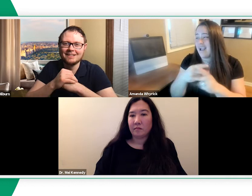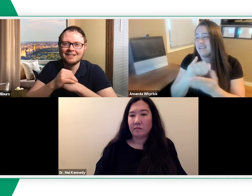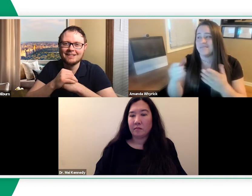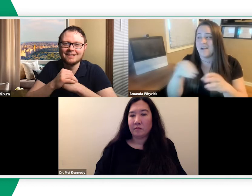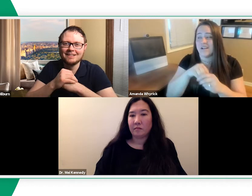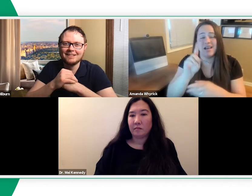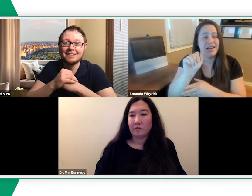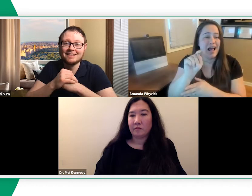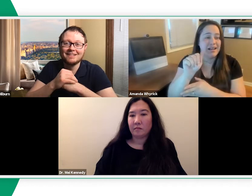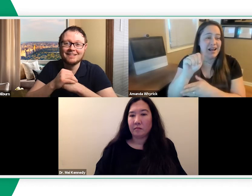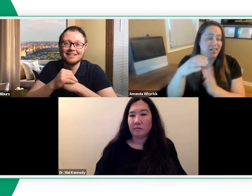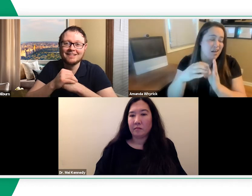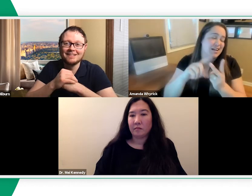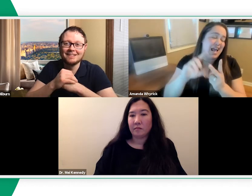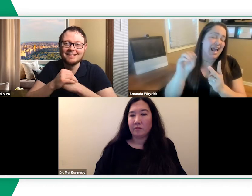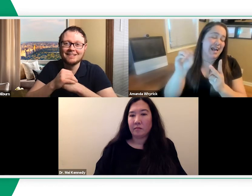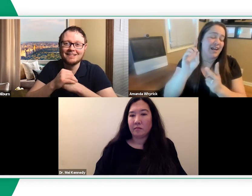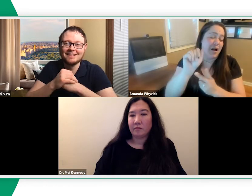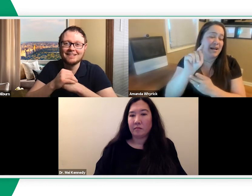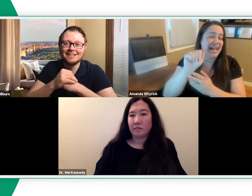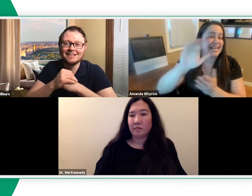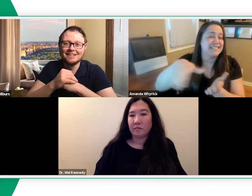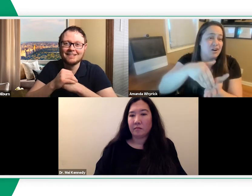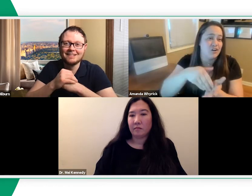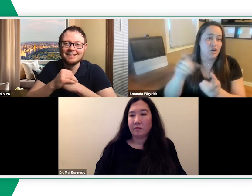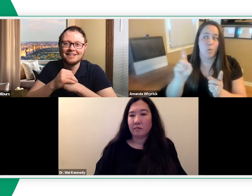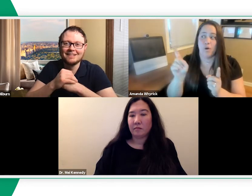a data closet and a data center where it’s a lot like that, but rows and thousands of